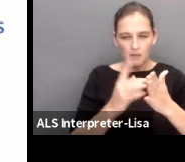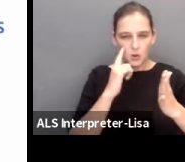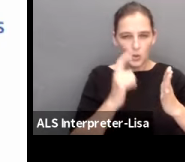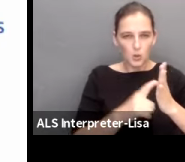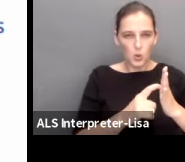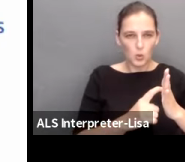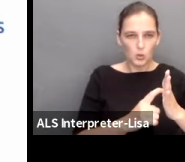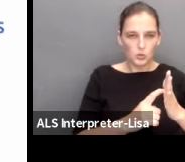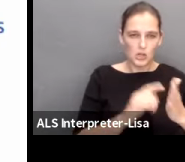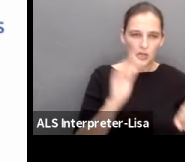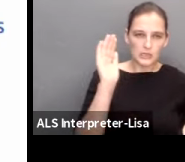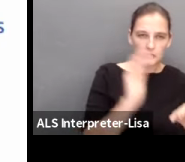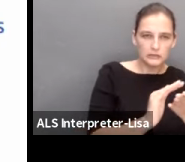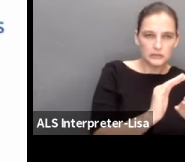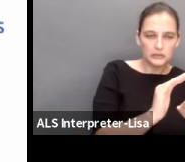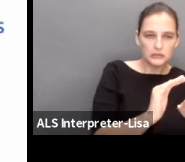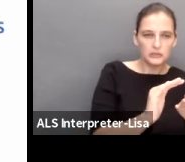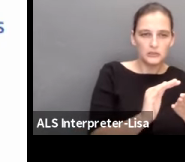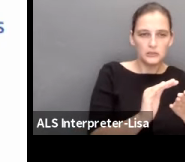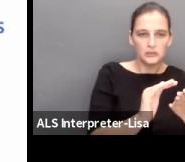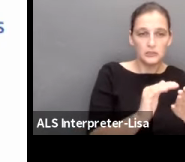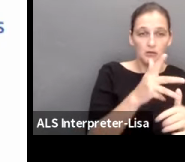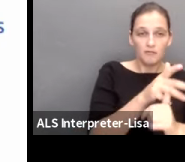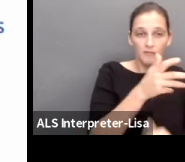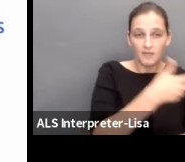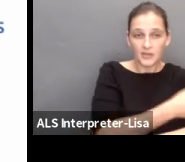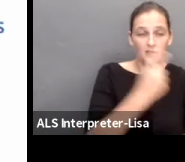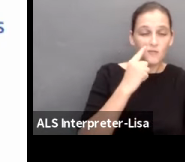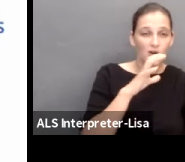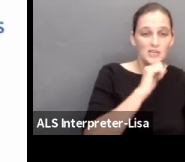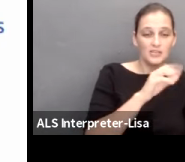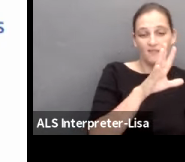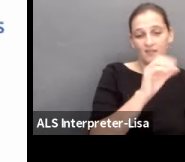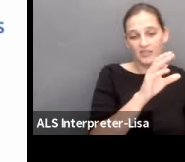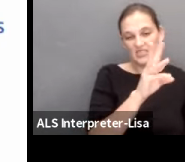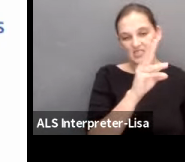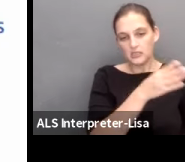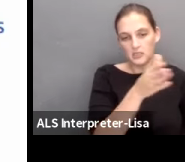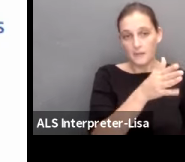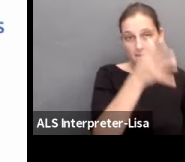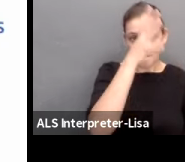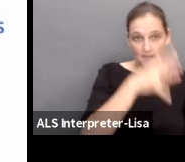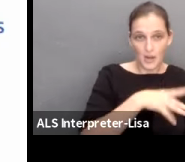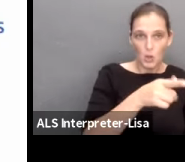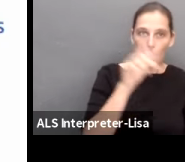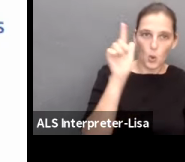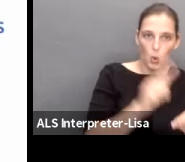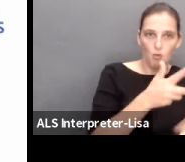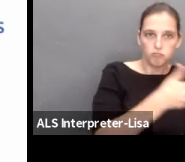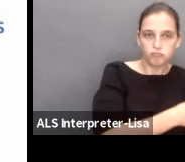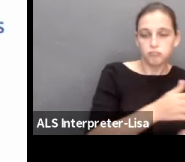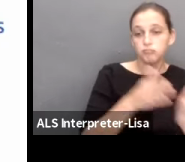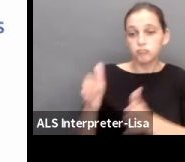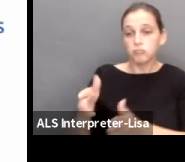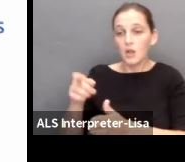50 to 60 year old men group other counties, it might be the 20 to 30 year old